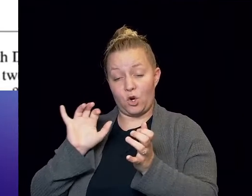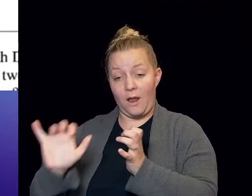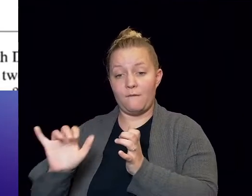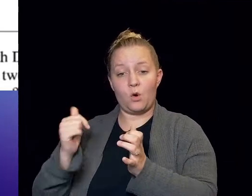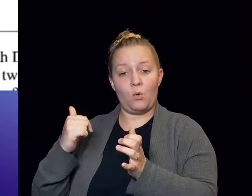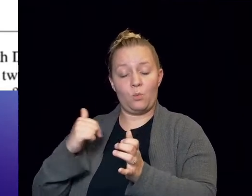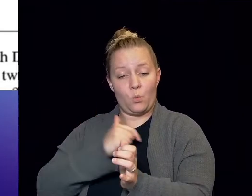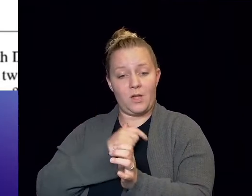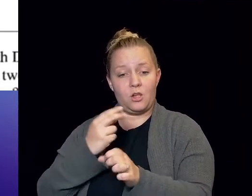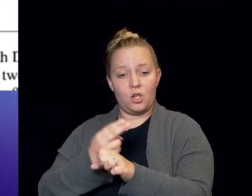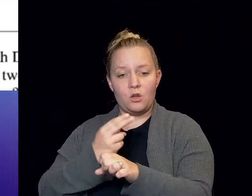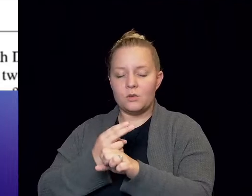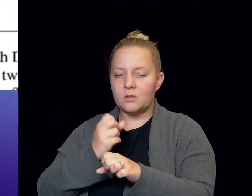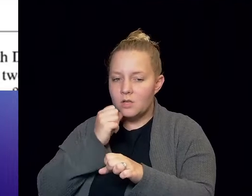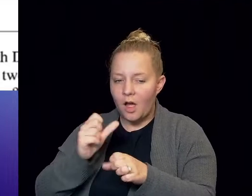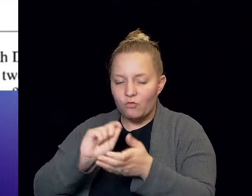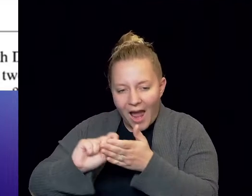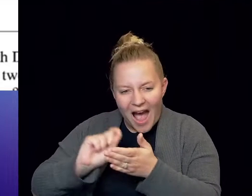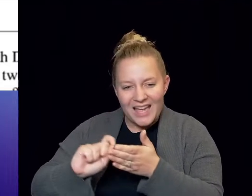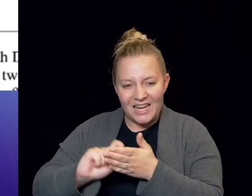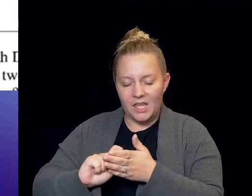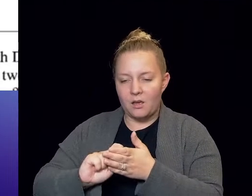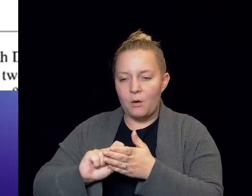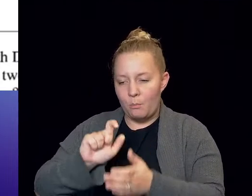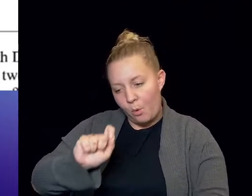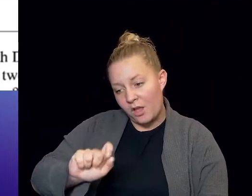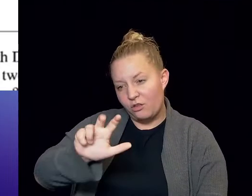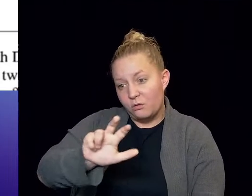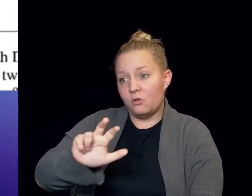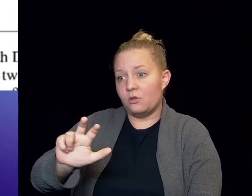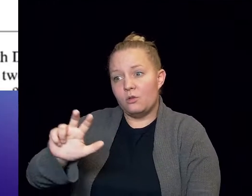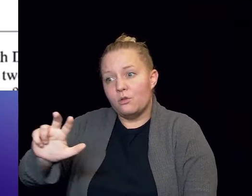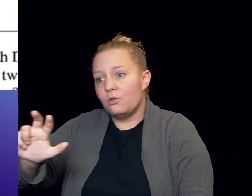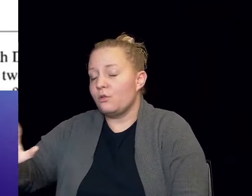writing .33333 multiple times, bar notation